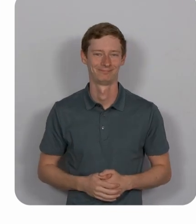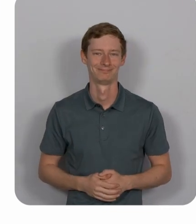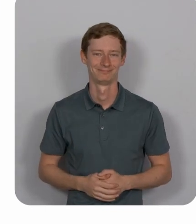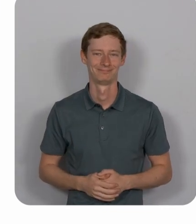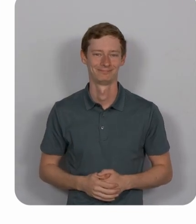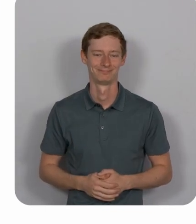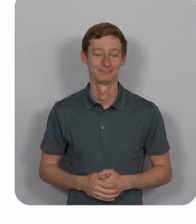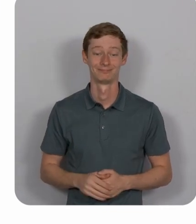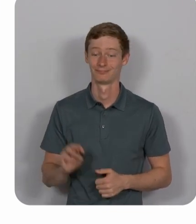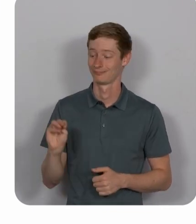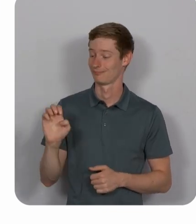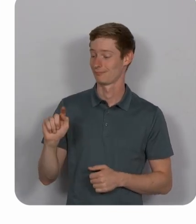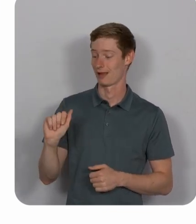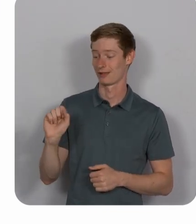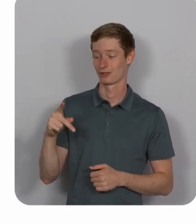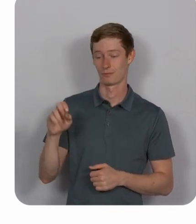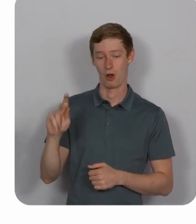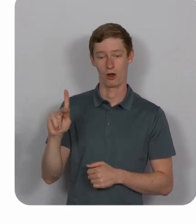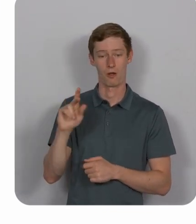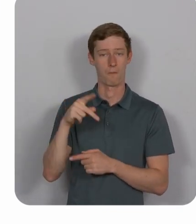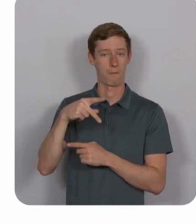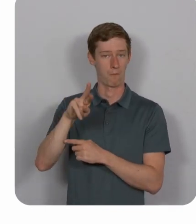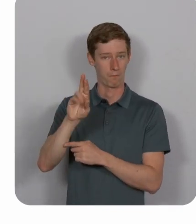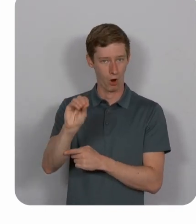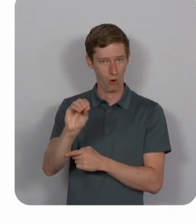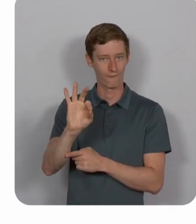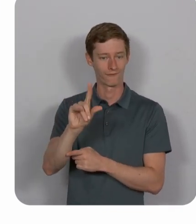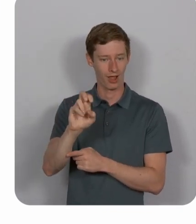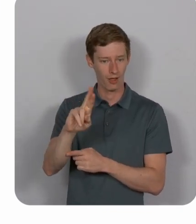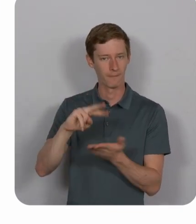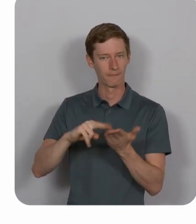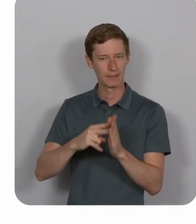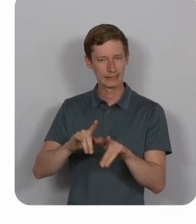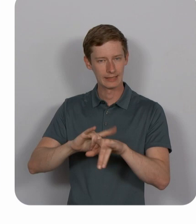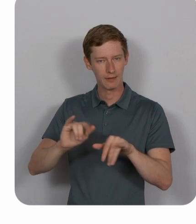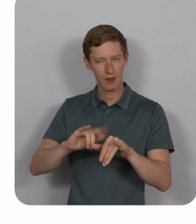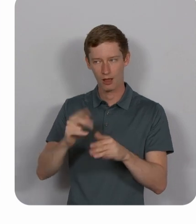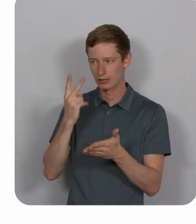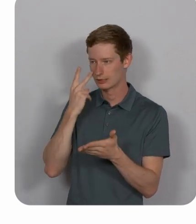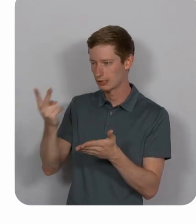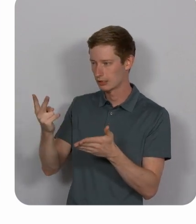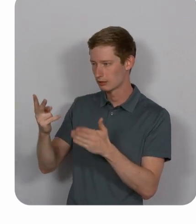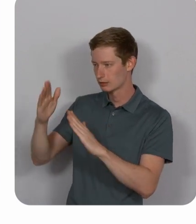The Meta Spark profiler will allow you to see in real time top-level performance metrics